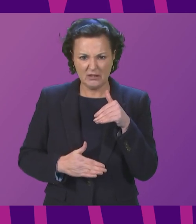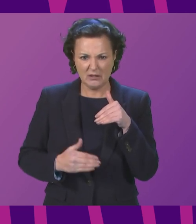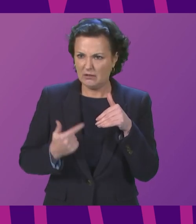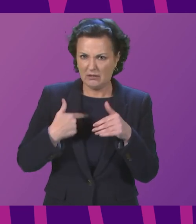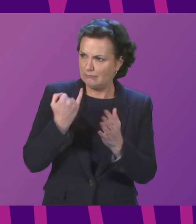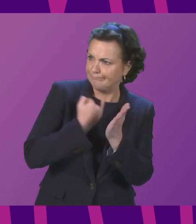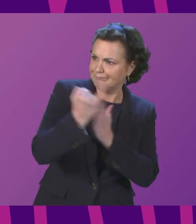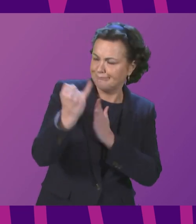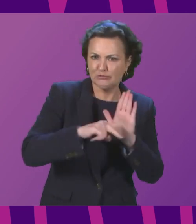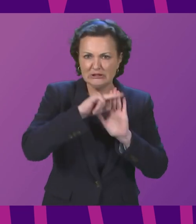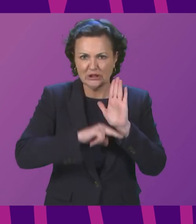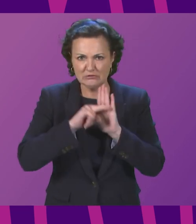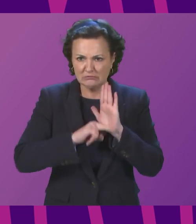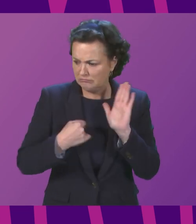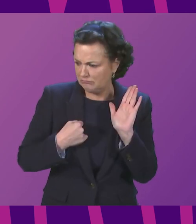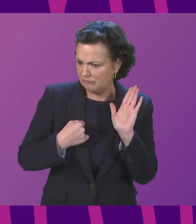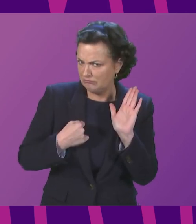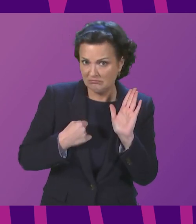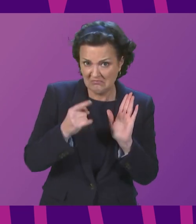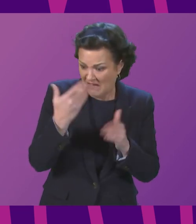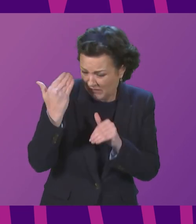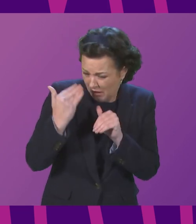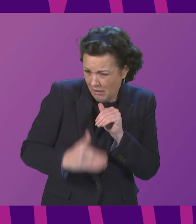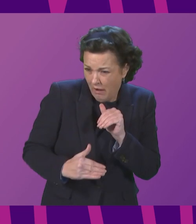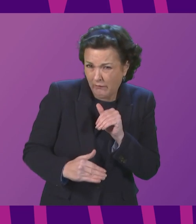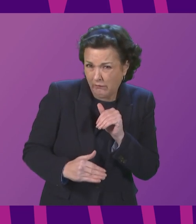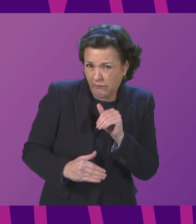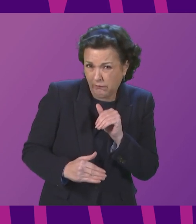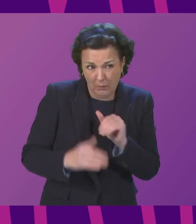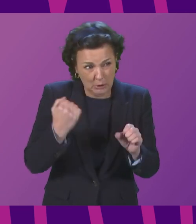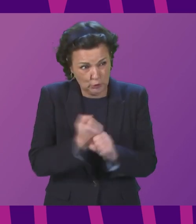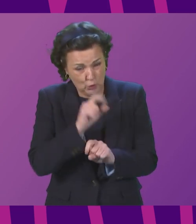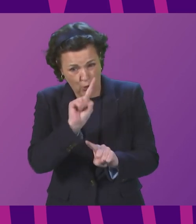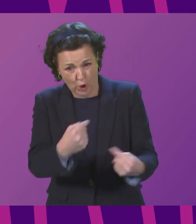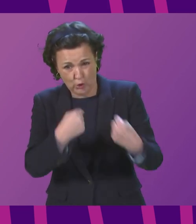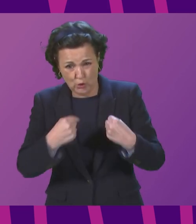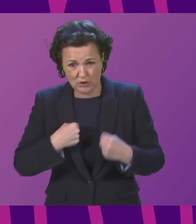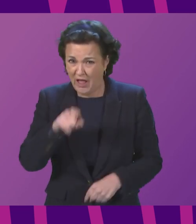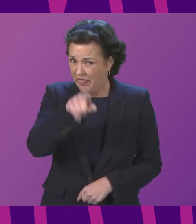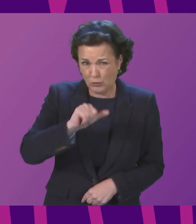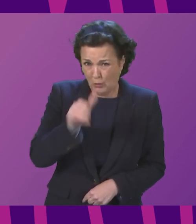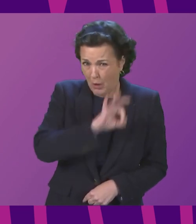against all restrictions. At no point have I ever done the things that I was accused of. That was absolutely not my question.